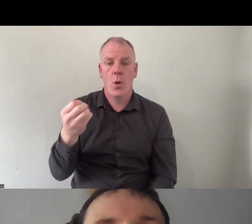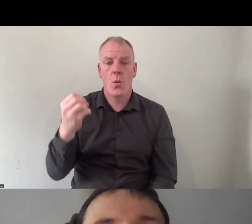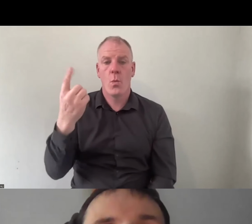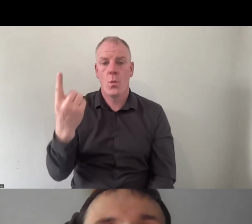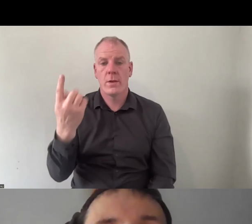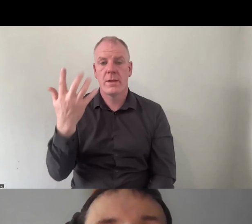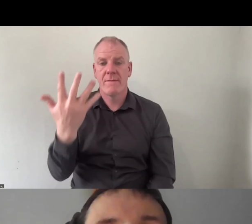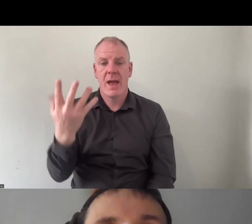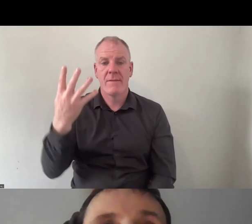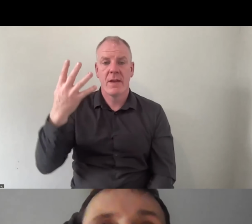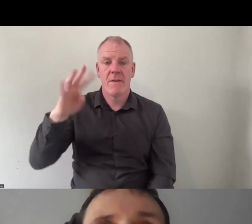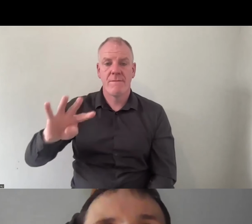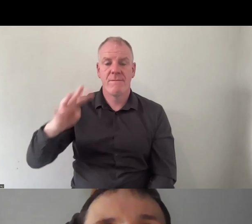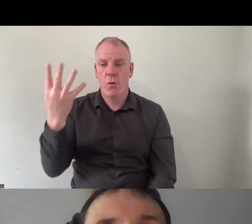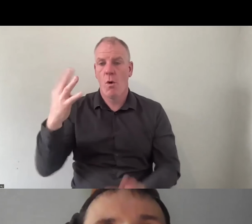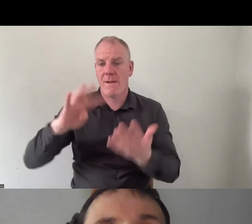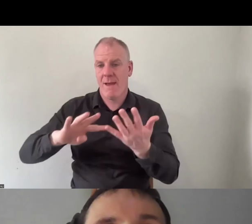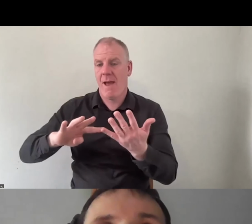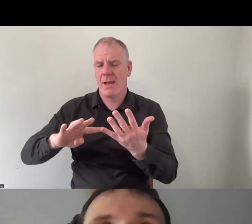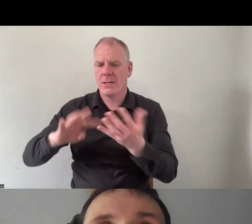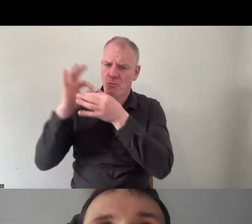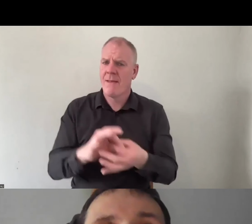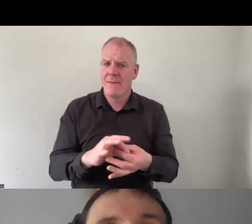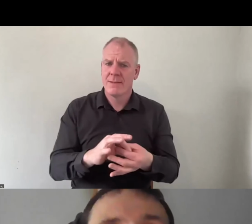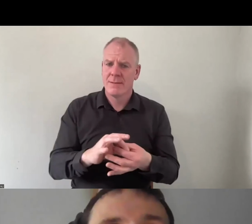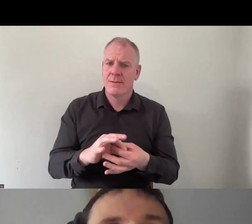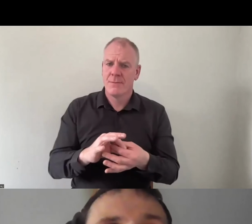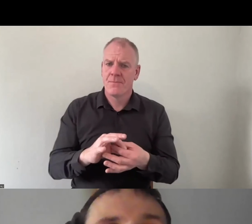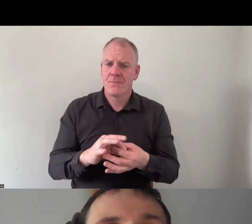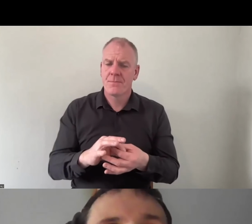is very relevant to the Web Accessibility Directive